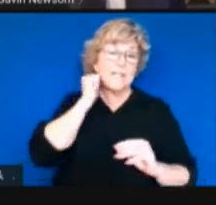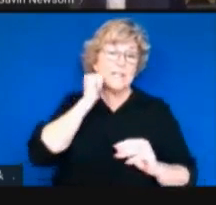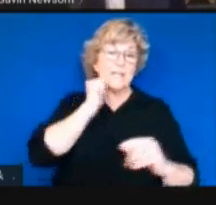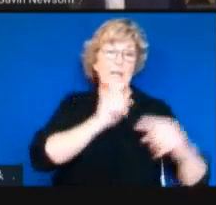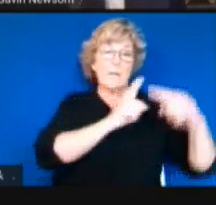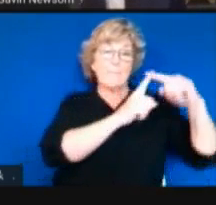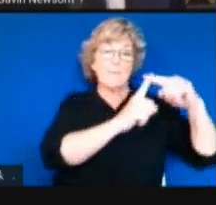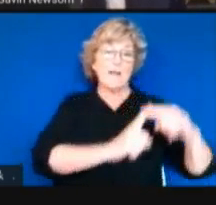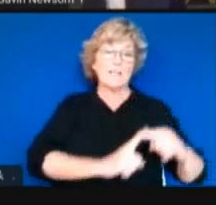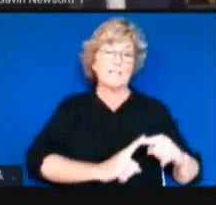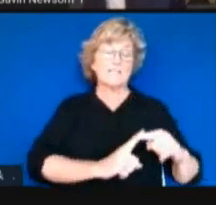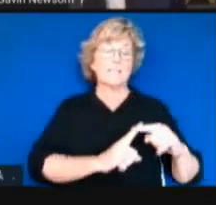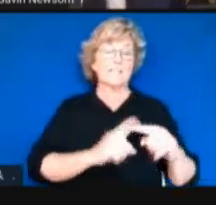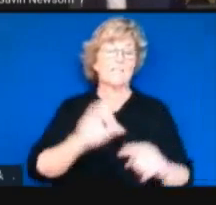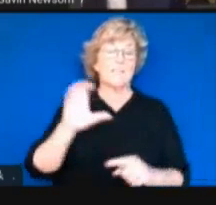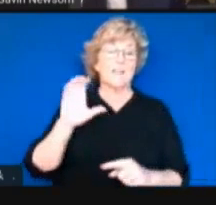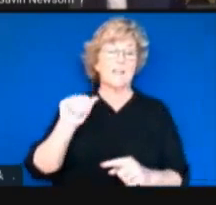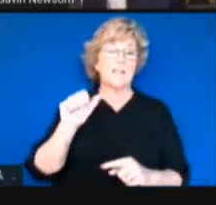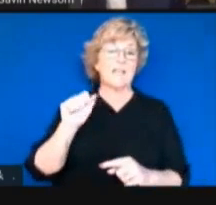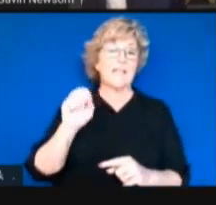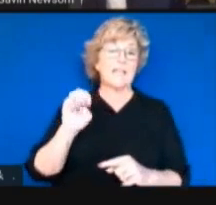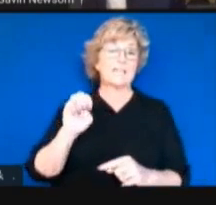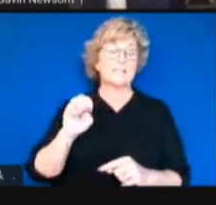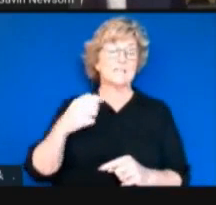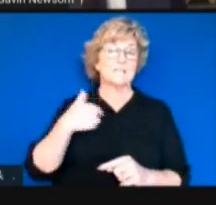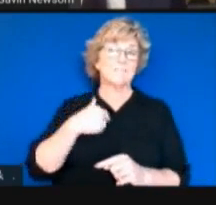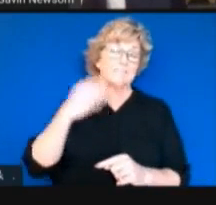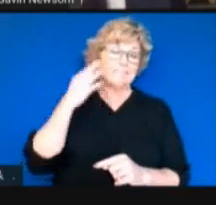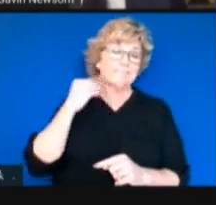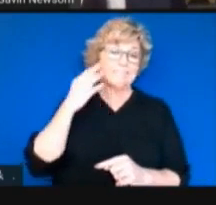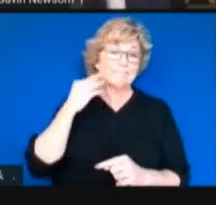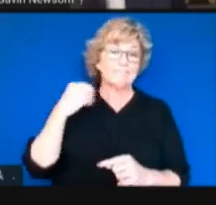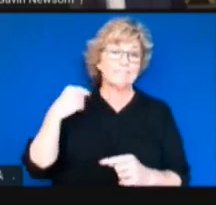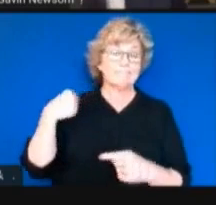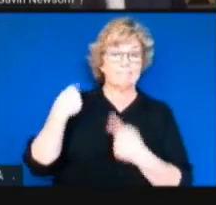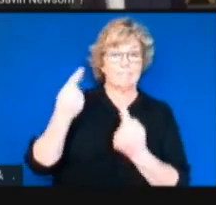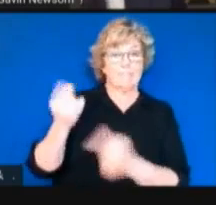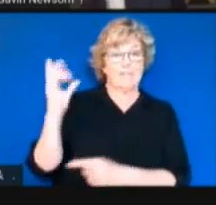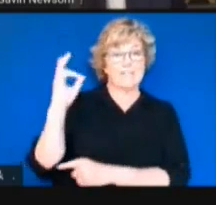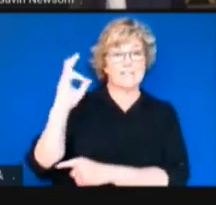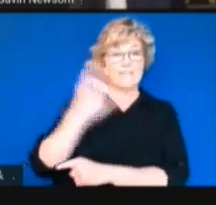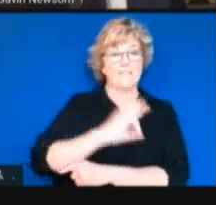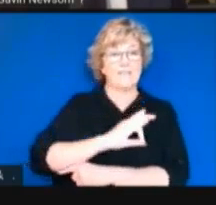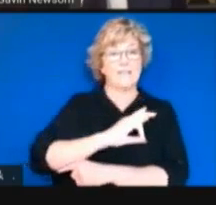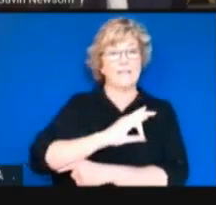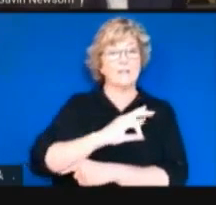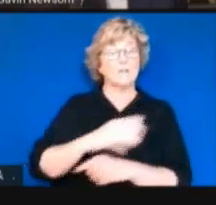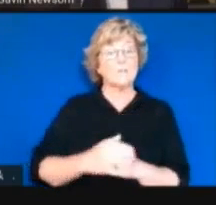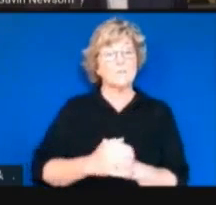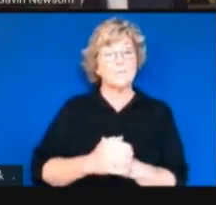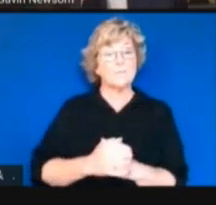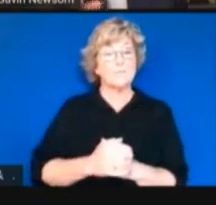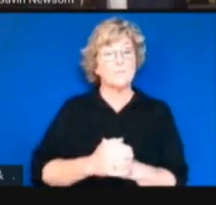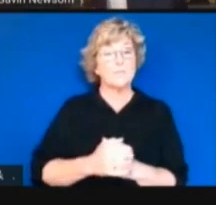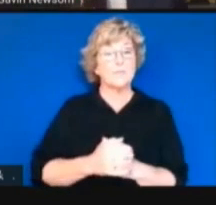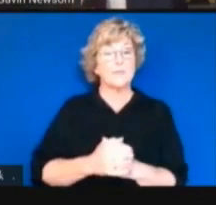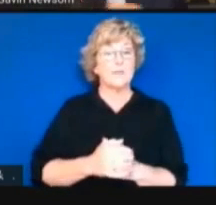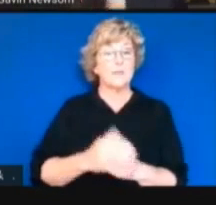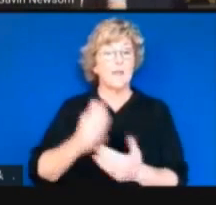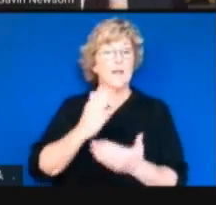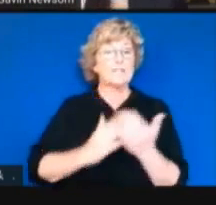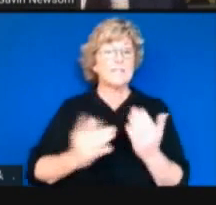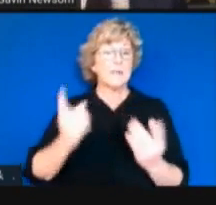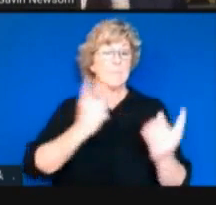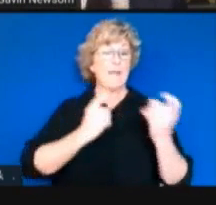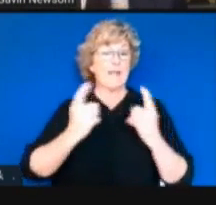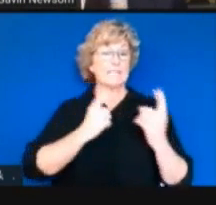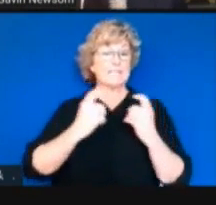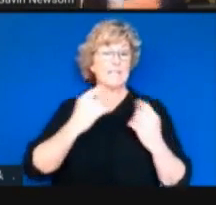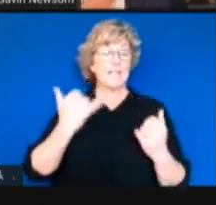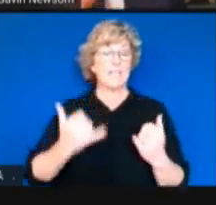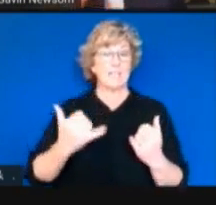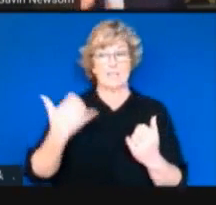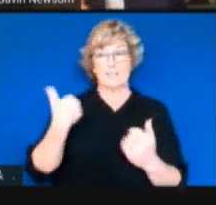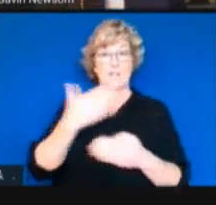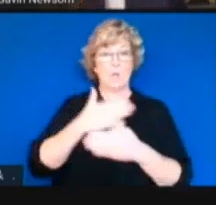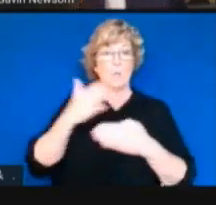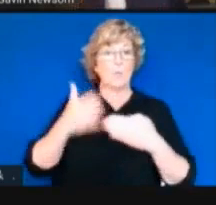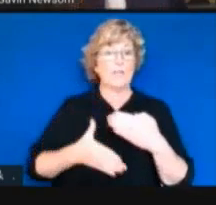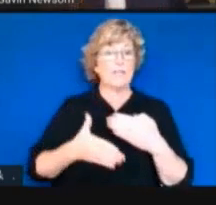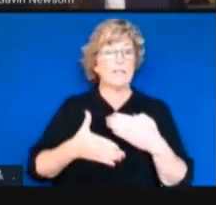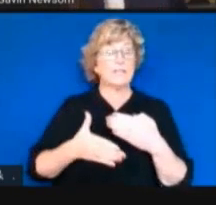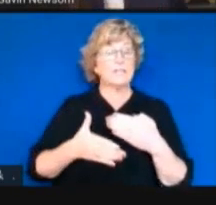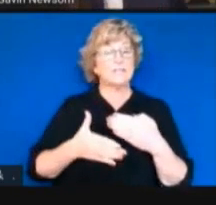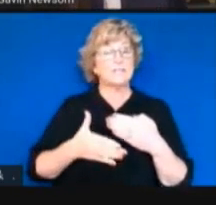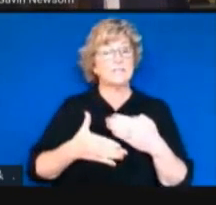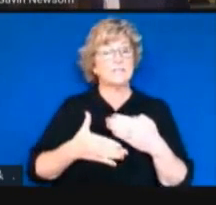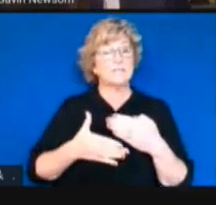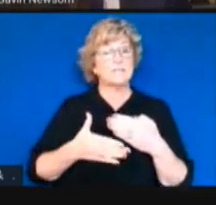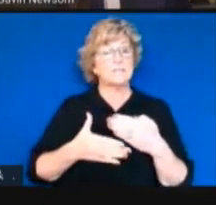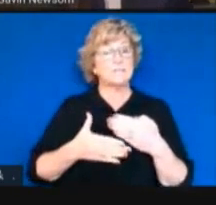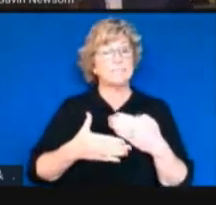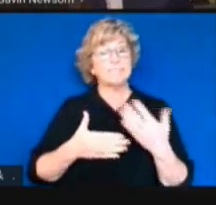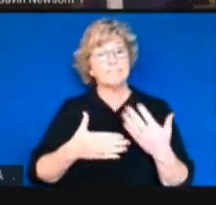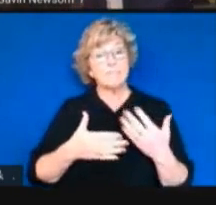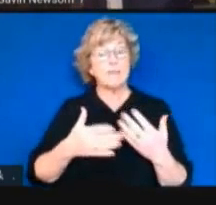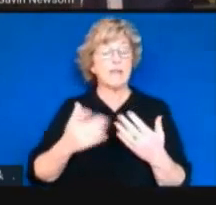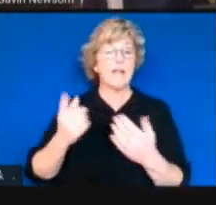TRACKING SLIGHTLY BLOW THE 43,901 AVERAGE NUMBER OF DAILY POSITIVE CASES THAT WE HAVE EXPERIENCED OVER THE LAST SEVEN-DAY PERIOD.